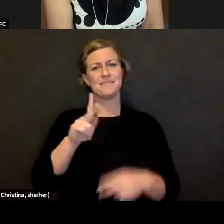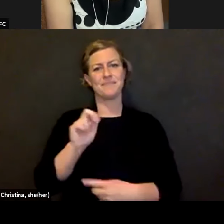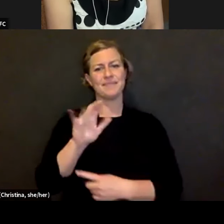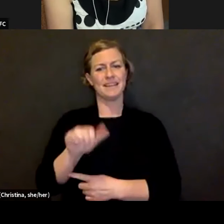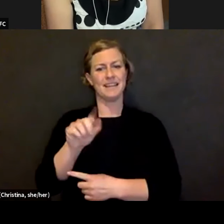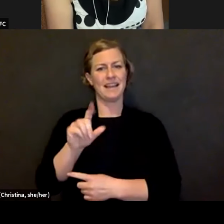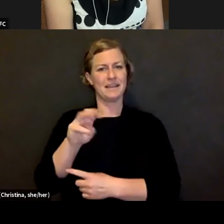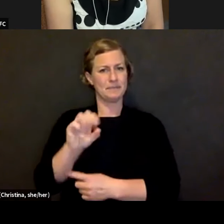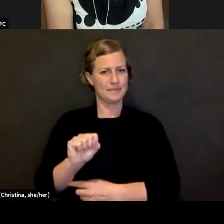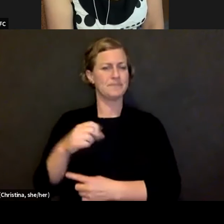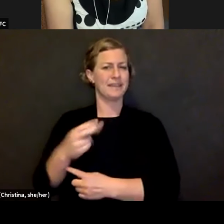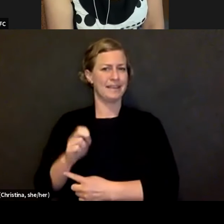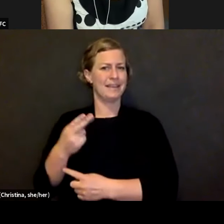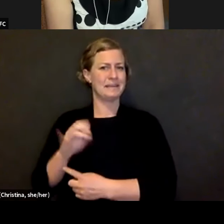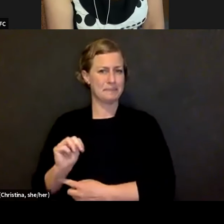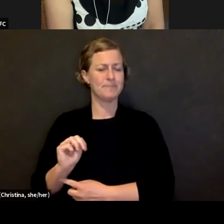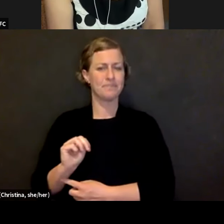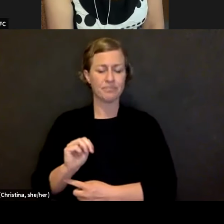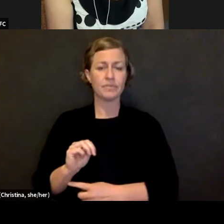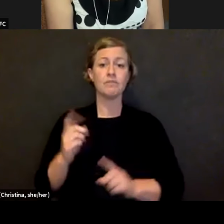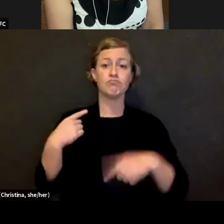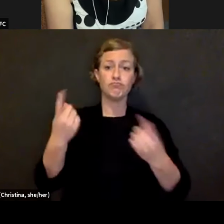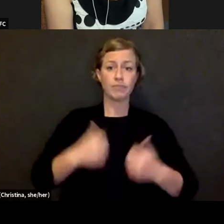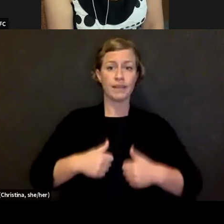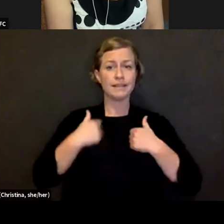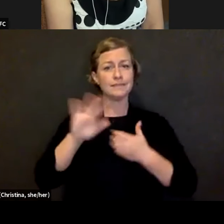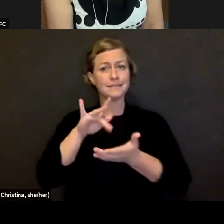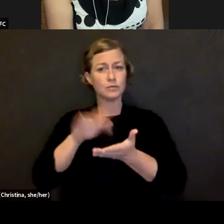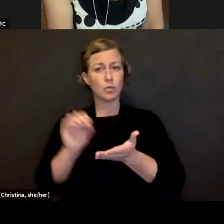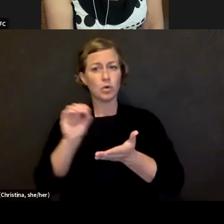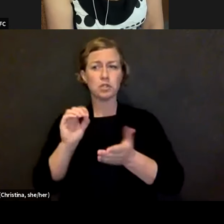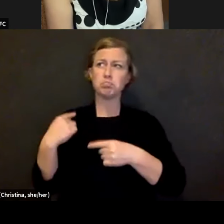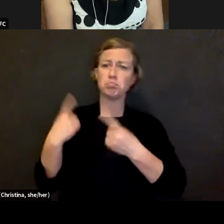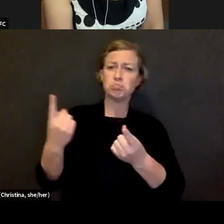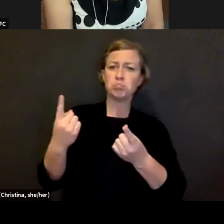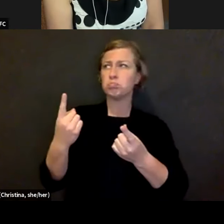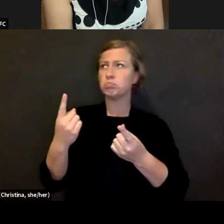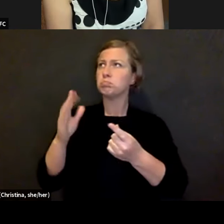how you got into social justice work that you're doing now. >> My name is Kenny Adams.